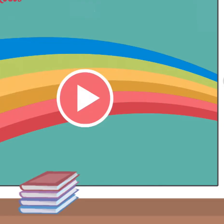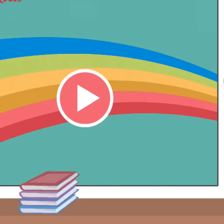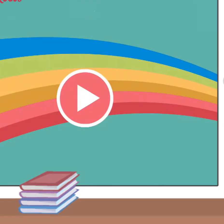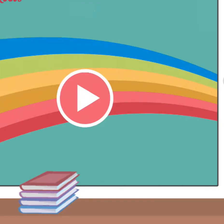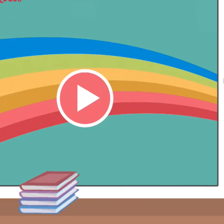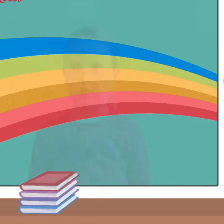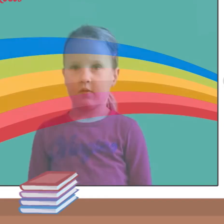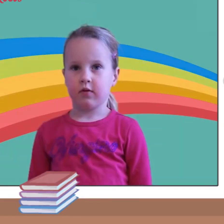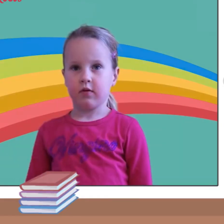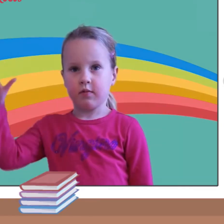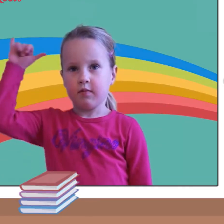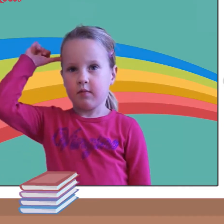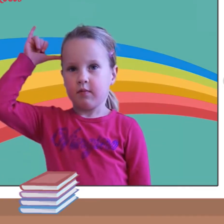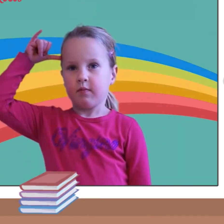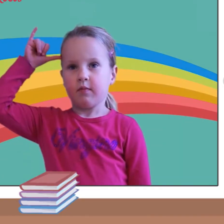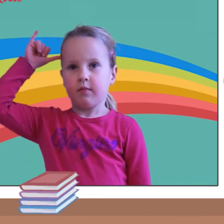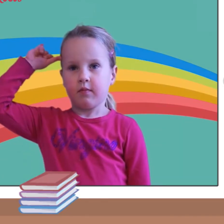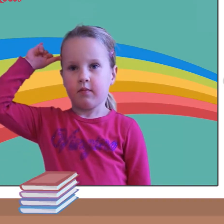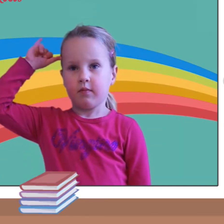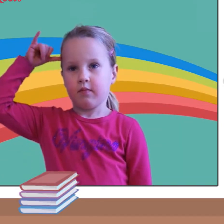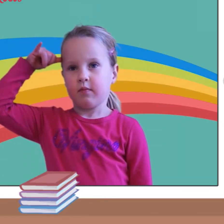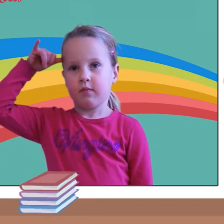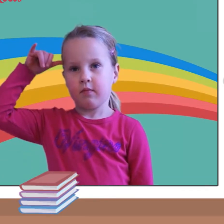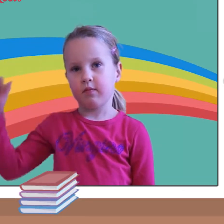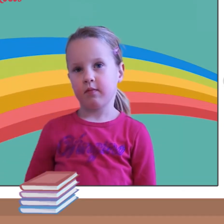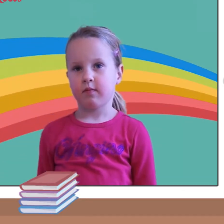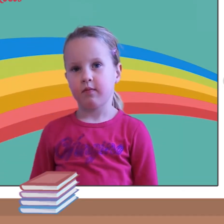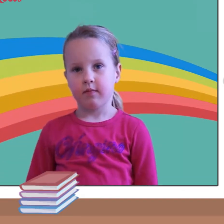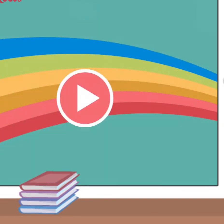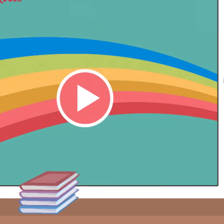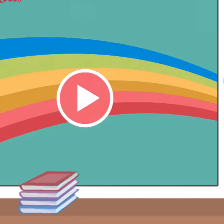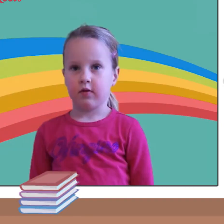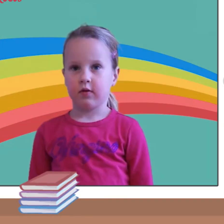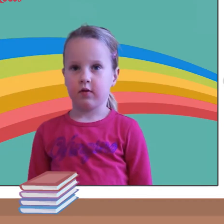Cow